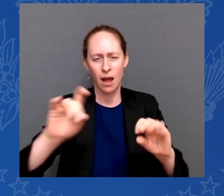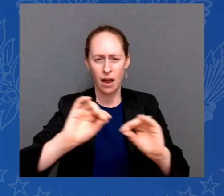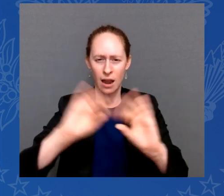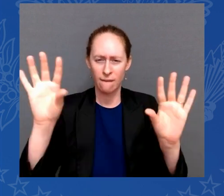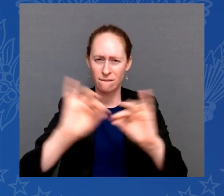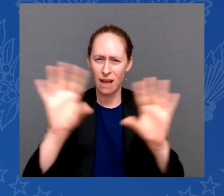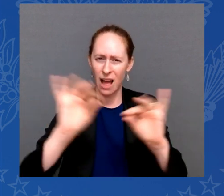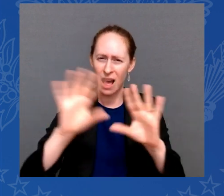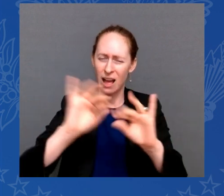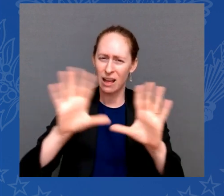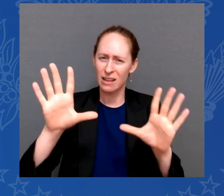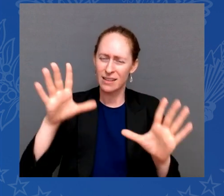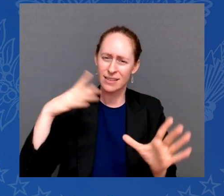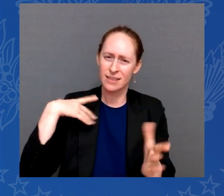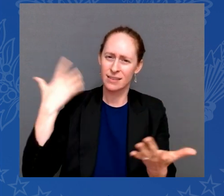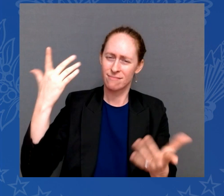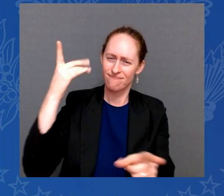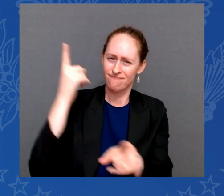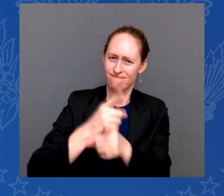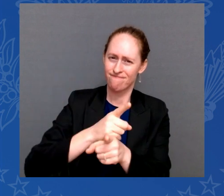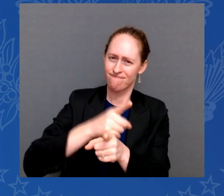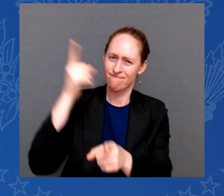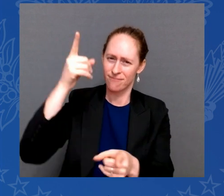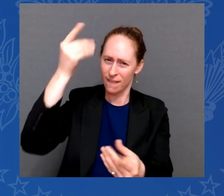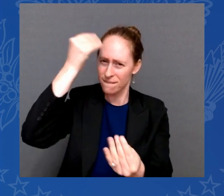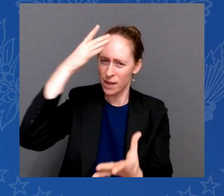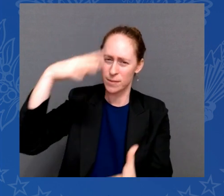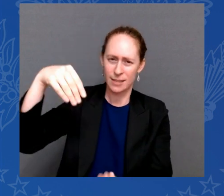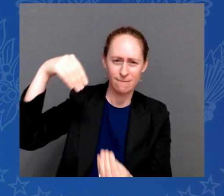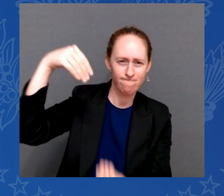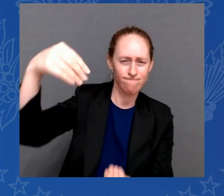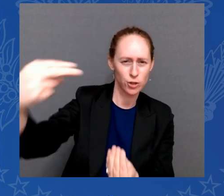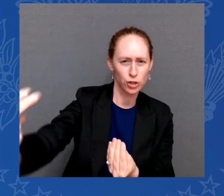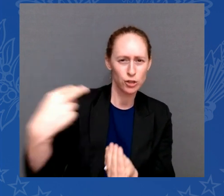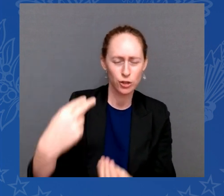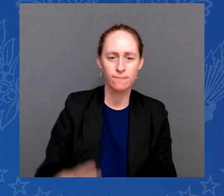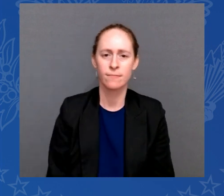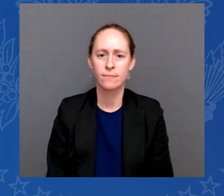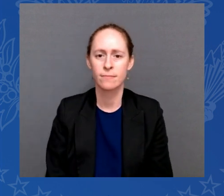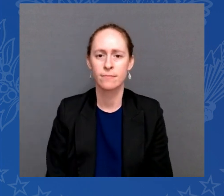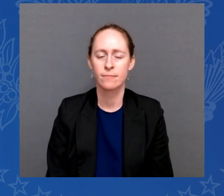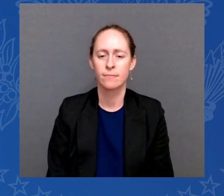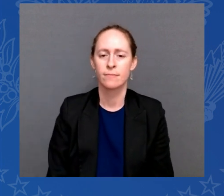represents a healthcare crisis in America where women, every day in our country,